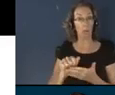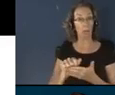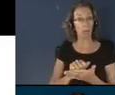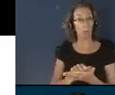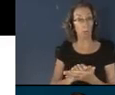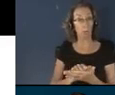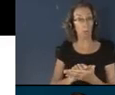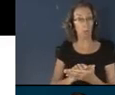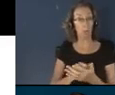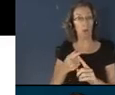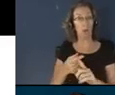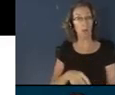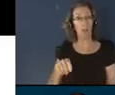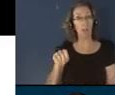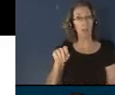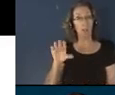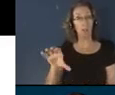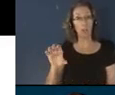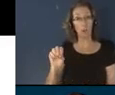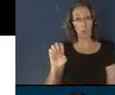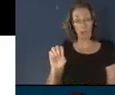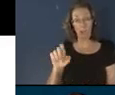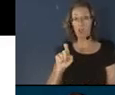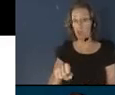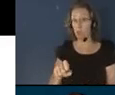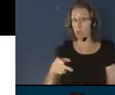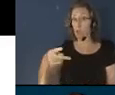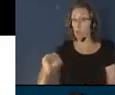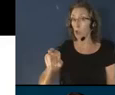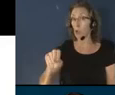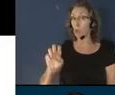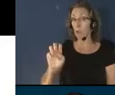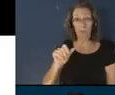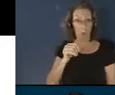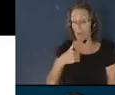through the COE, it should be a pro account. If you haven't got a pro account I would